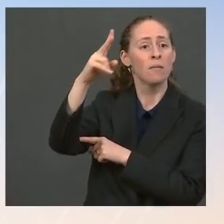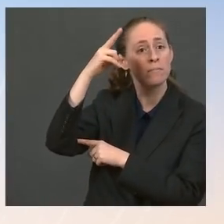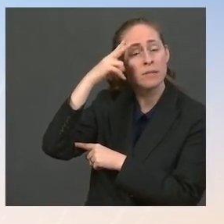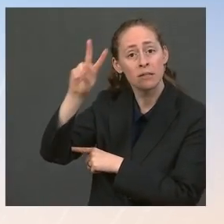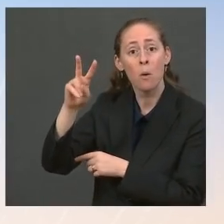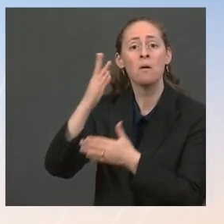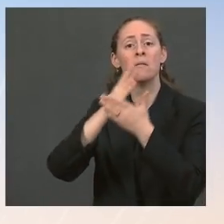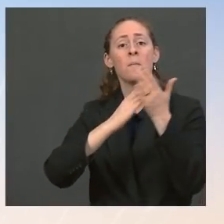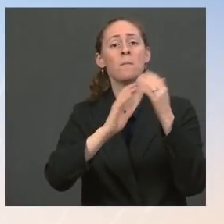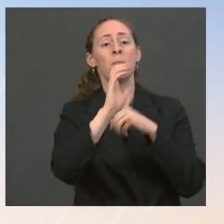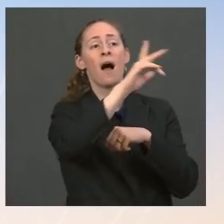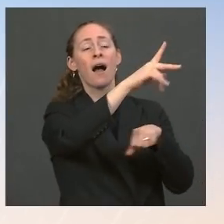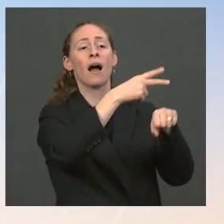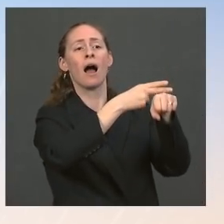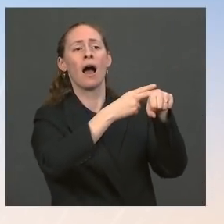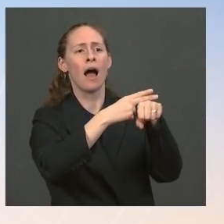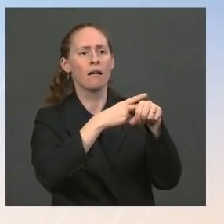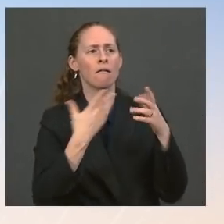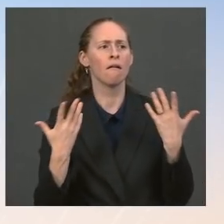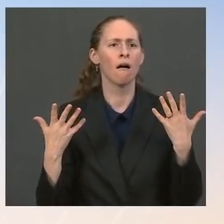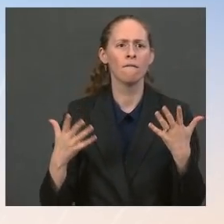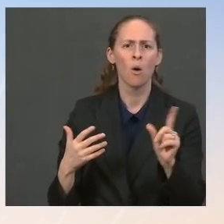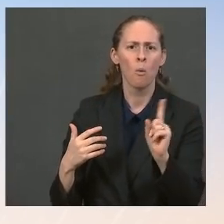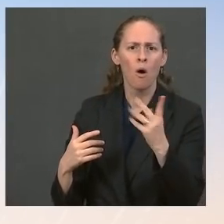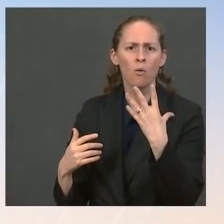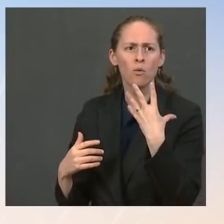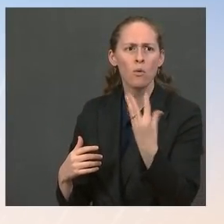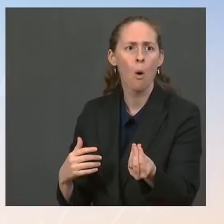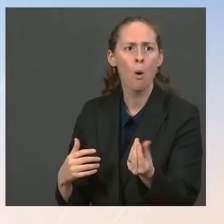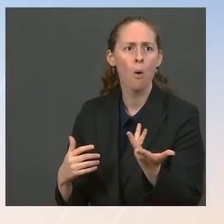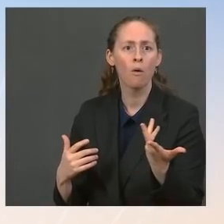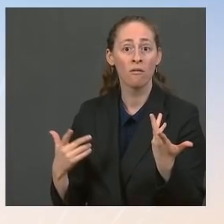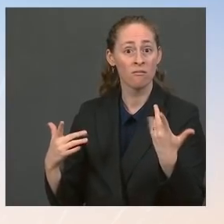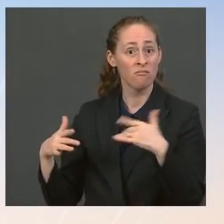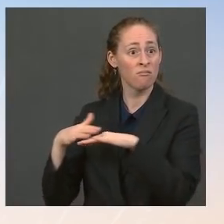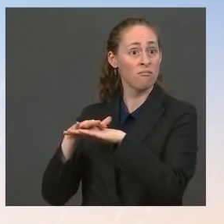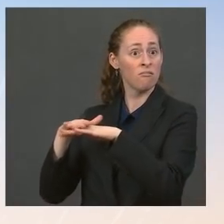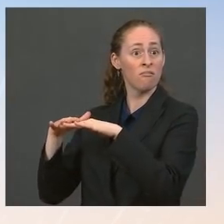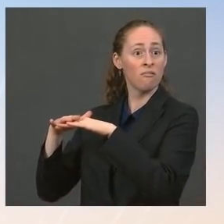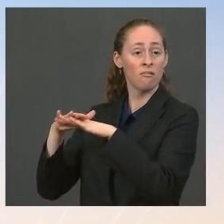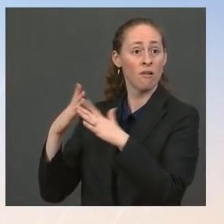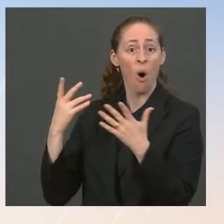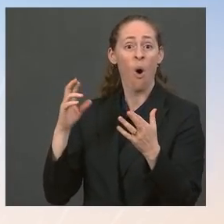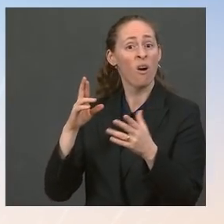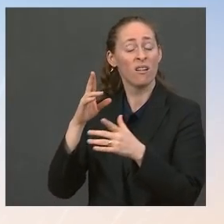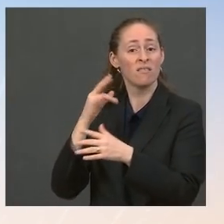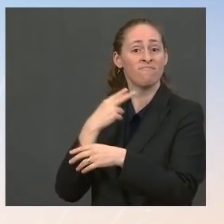The others, are they spread out at CPB holding facilities? Have some been released into the community